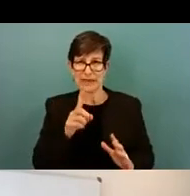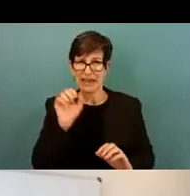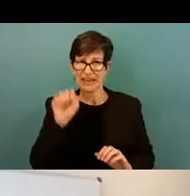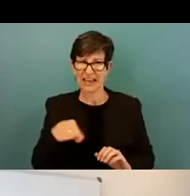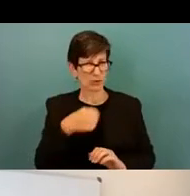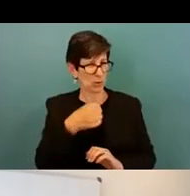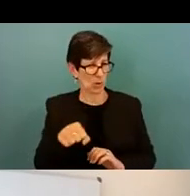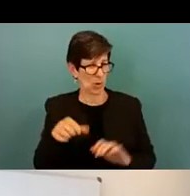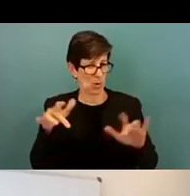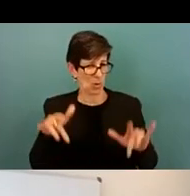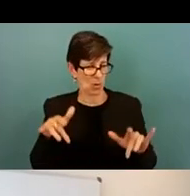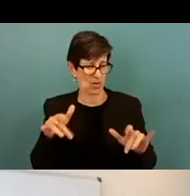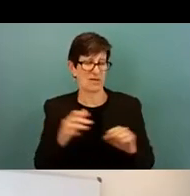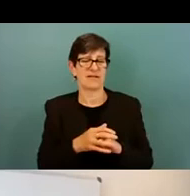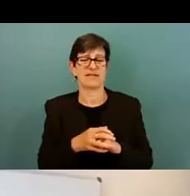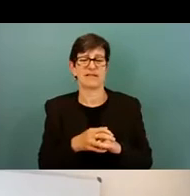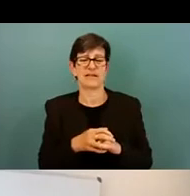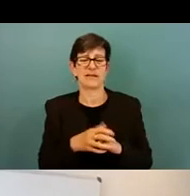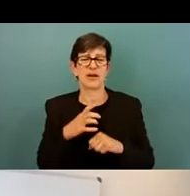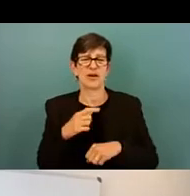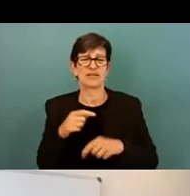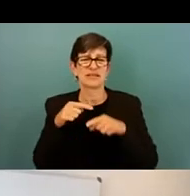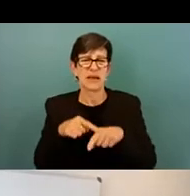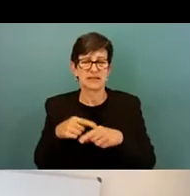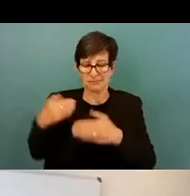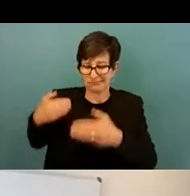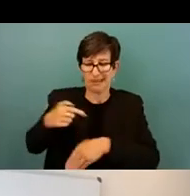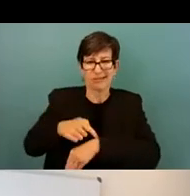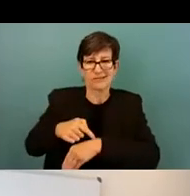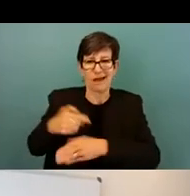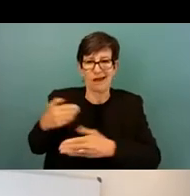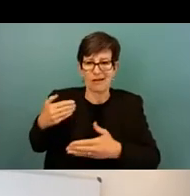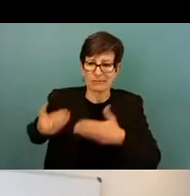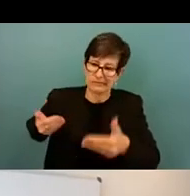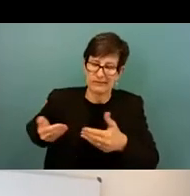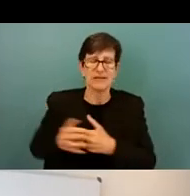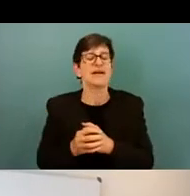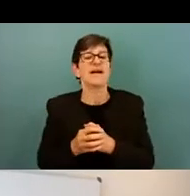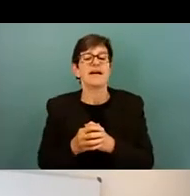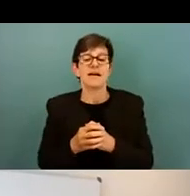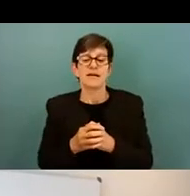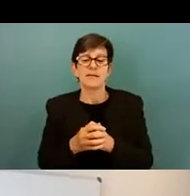particular temporal issue, and there's no question that I concur with your interpretation